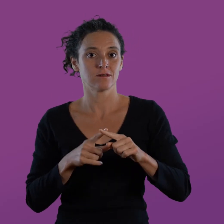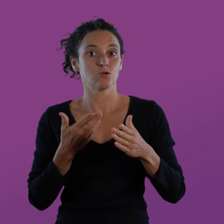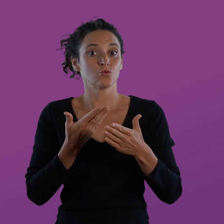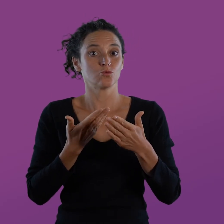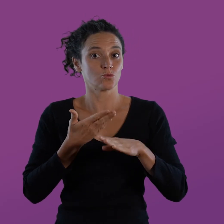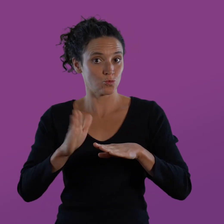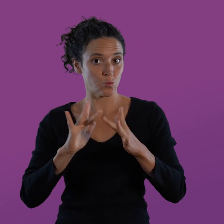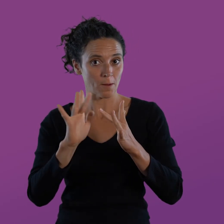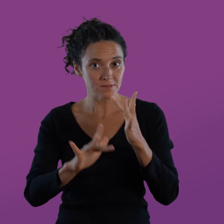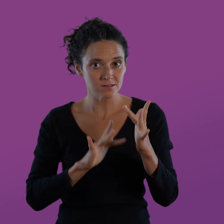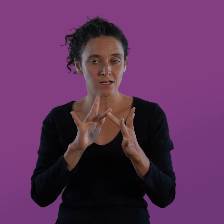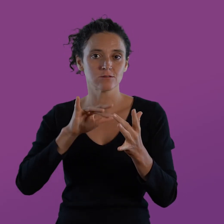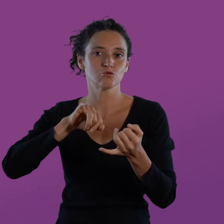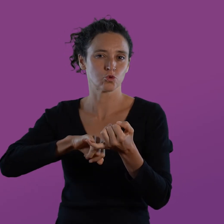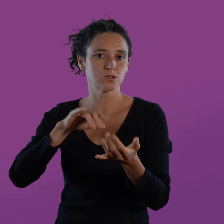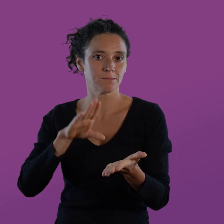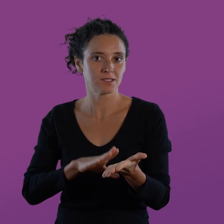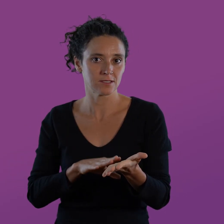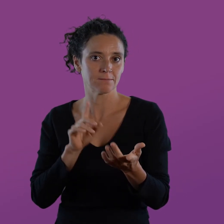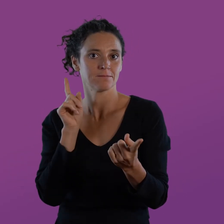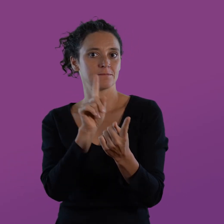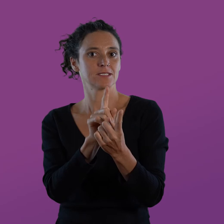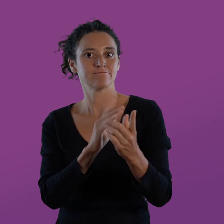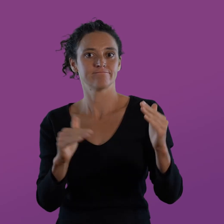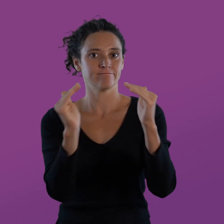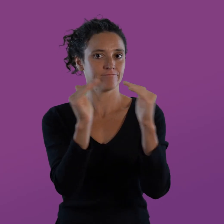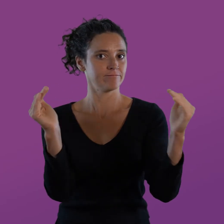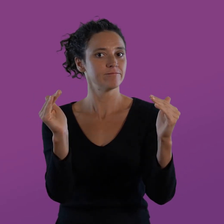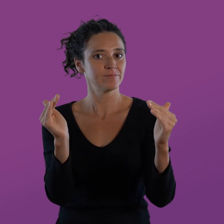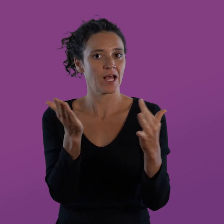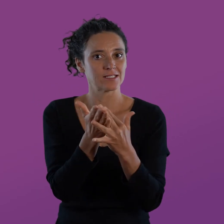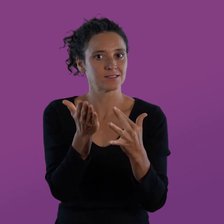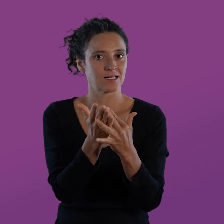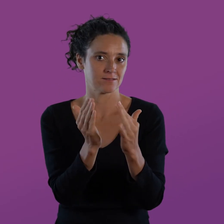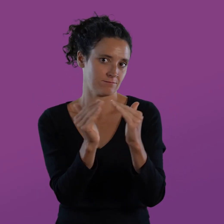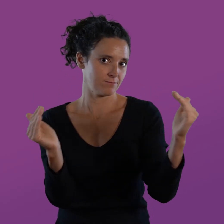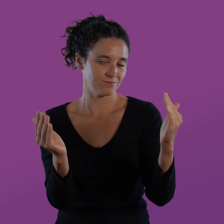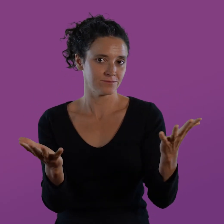Our new website and social media presence are intended to meet best practice standards.